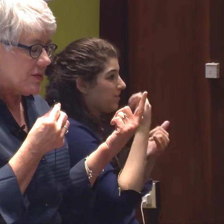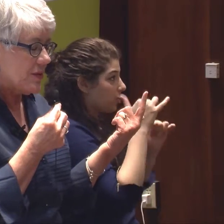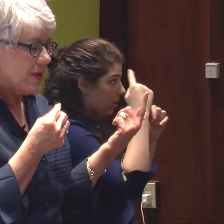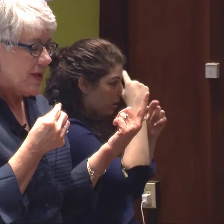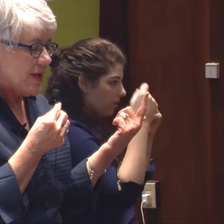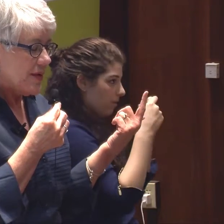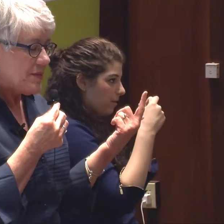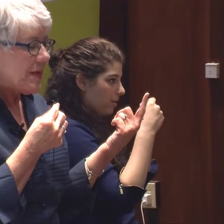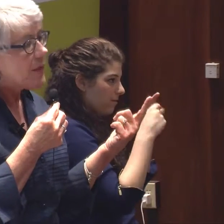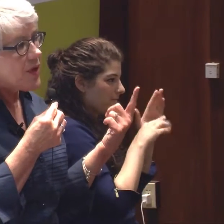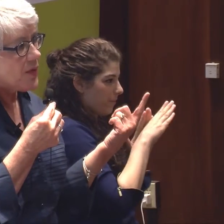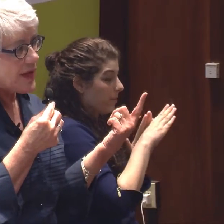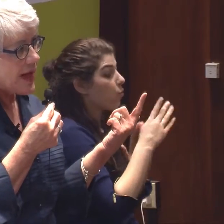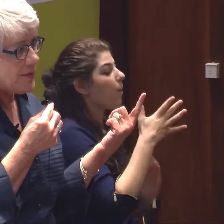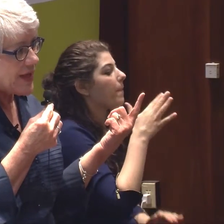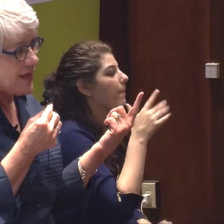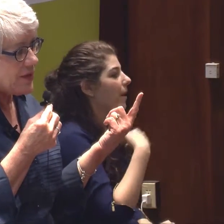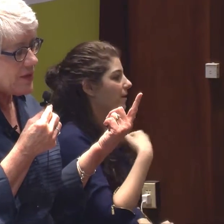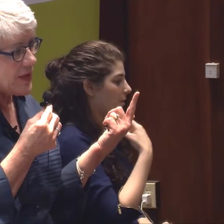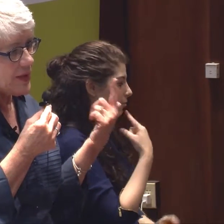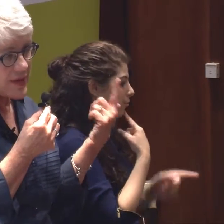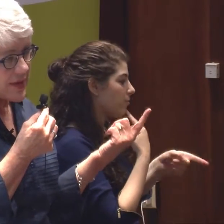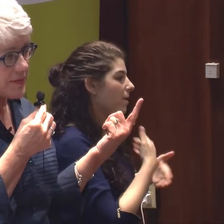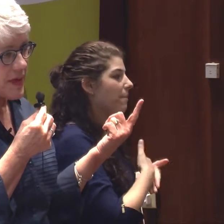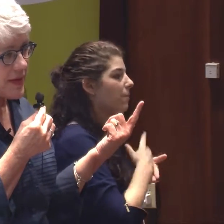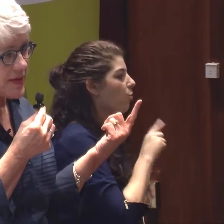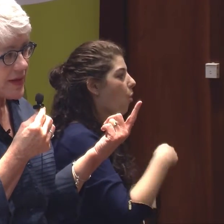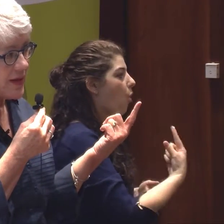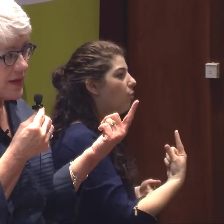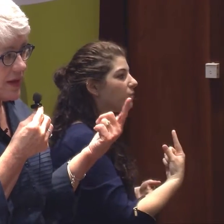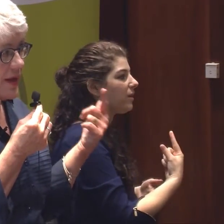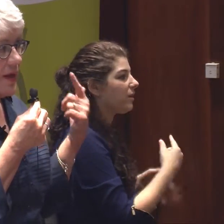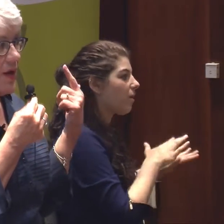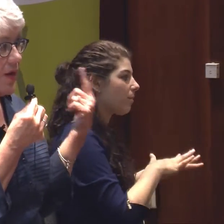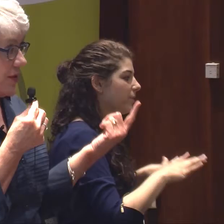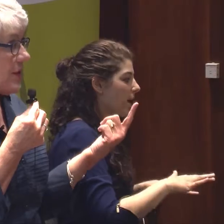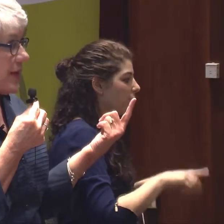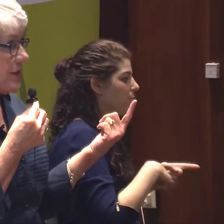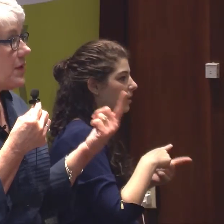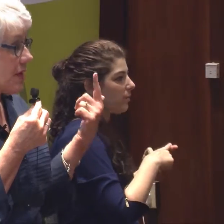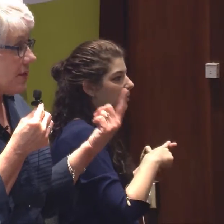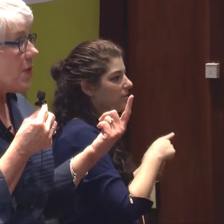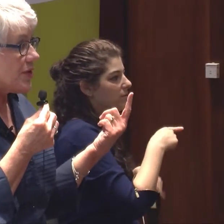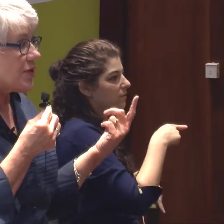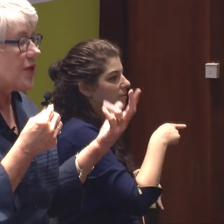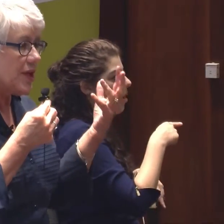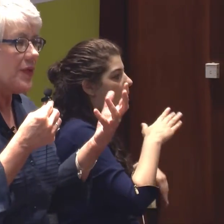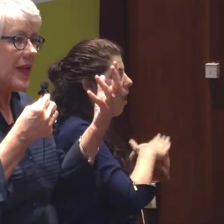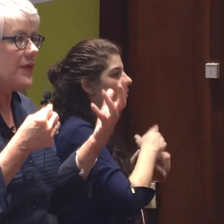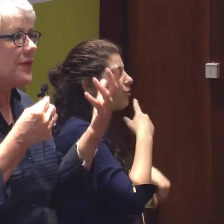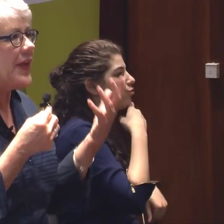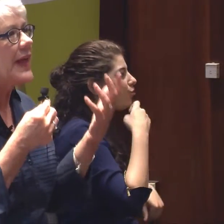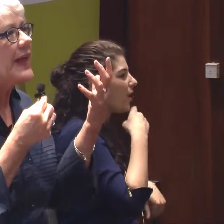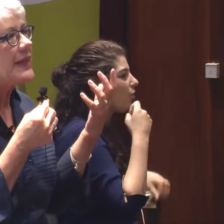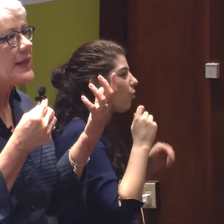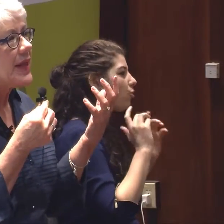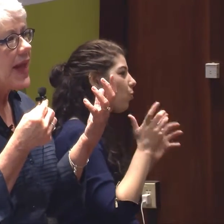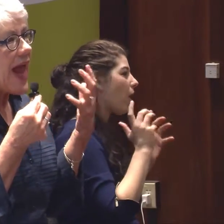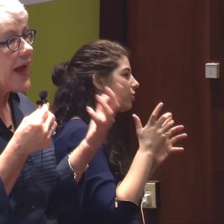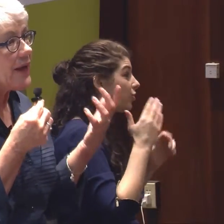baby would only calm down when he was in his pumpkin seat on the dryer or on the washer, you know. They they get acclimated